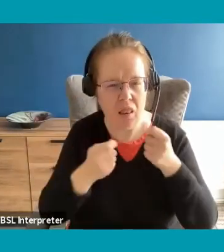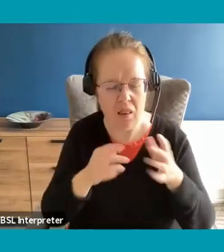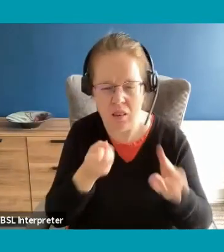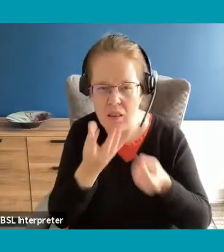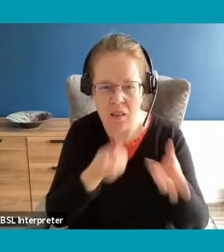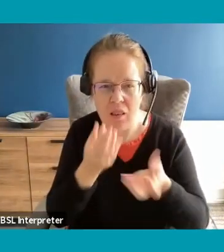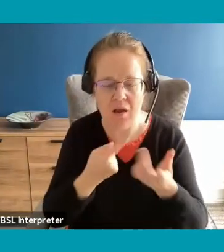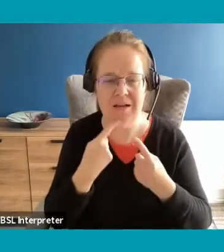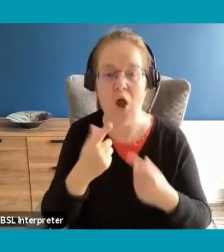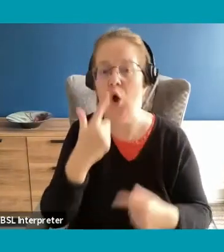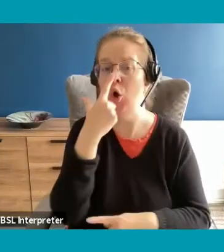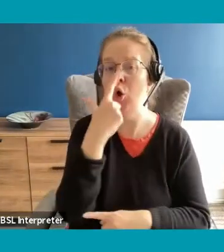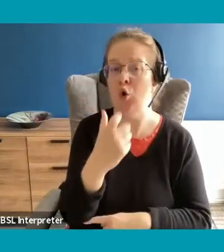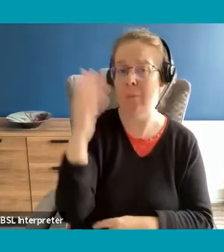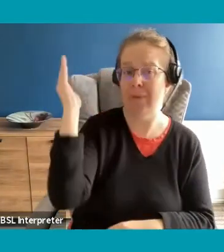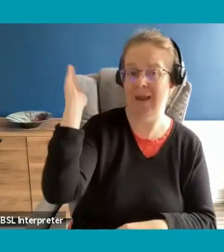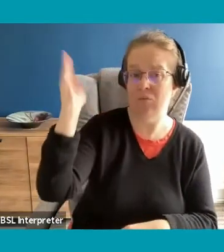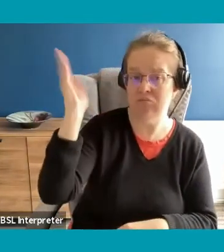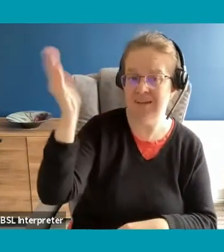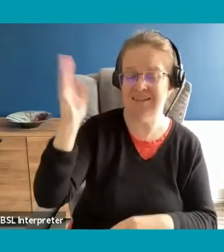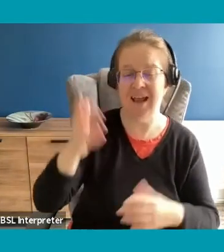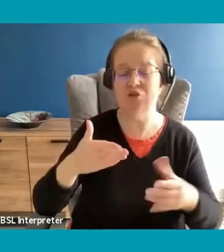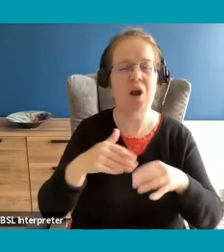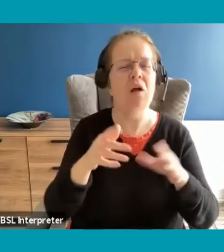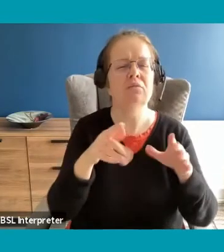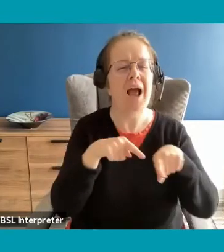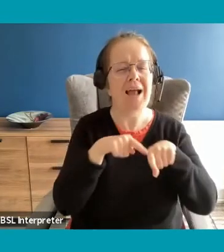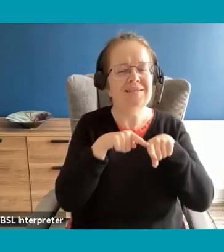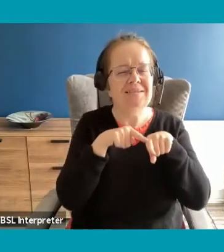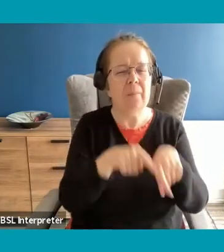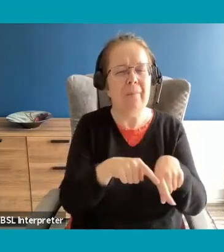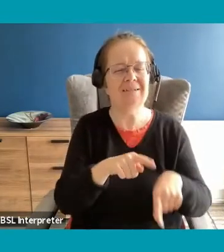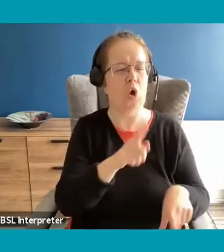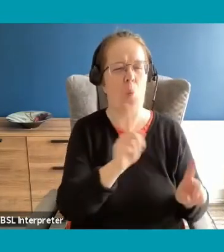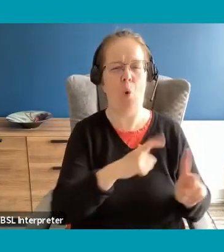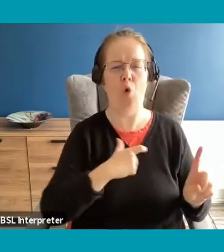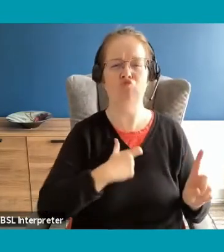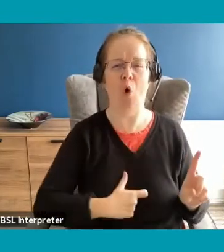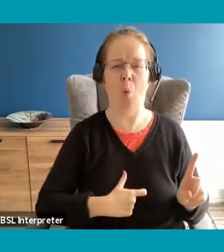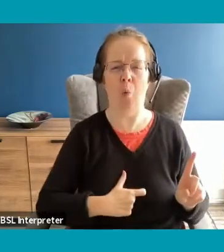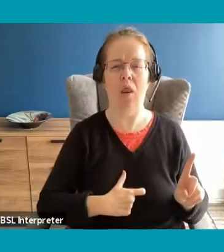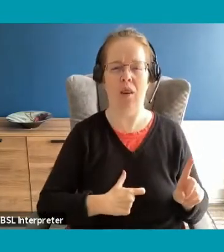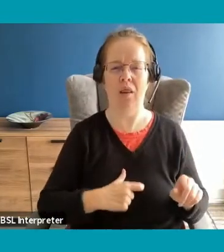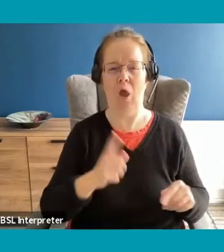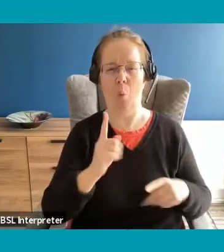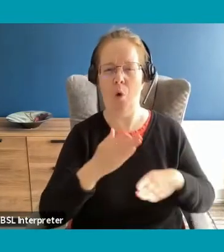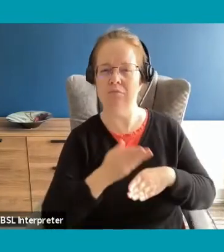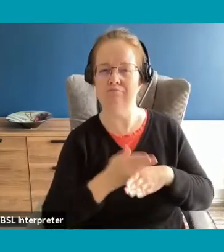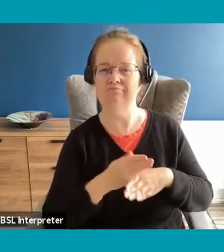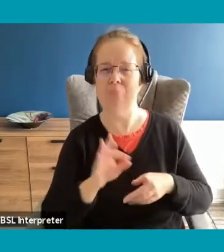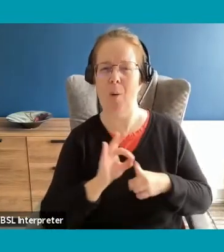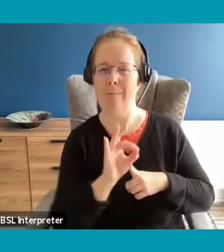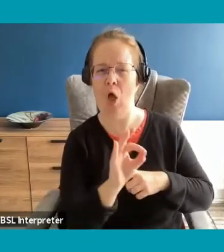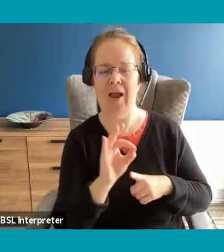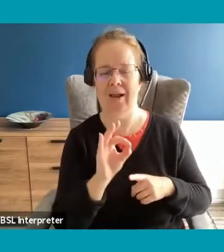presentations involved. It really depends on the type of role that that's out there and you know it